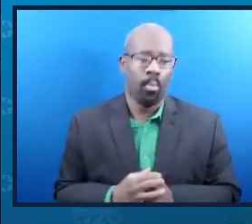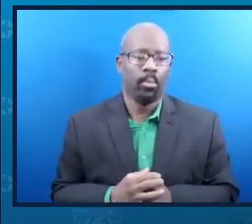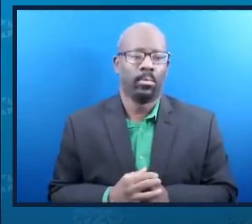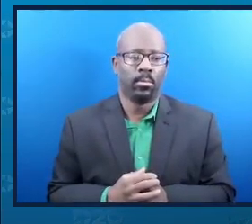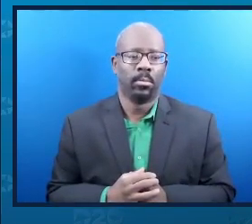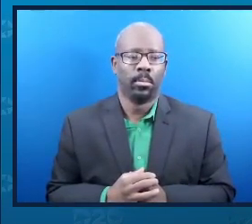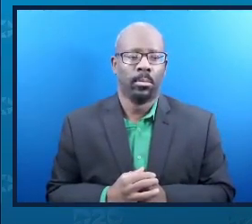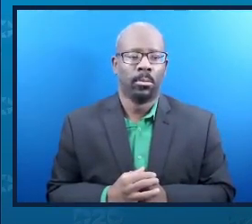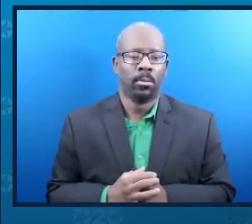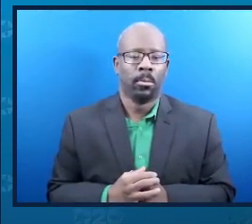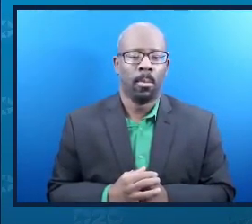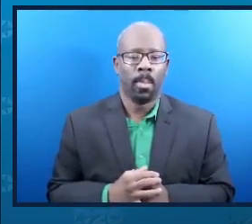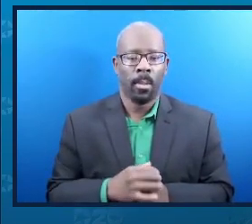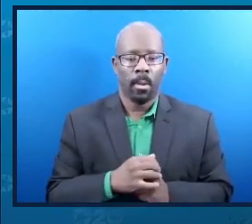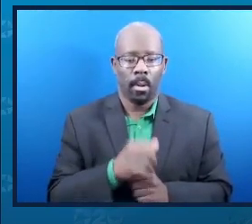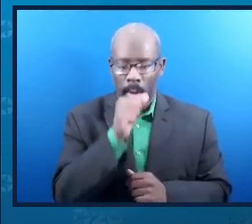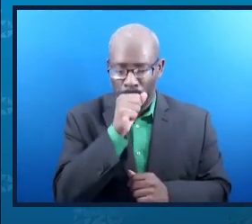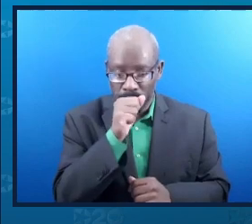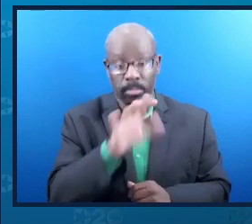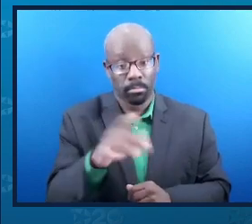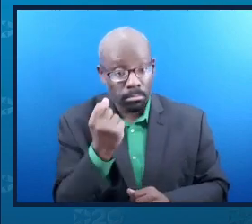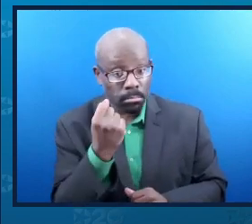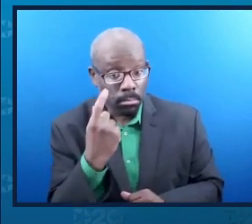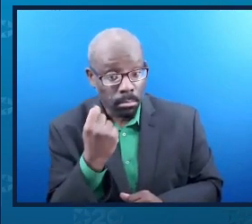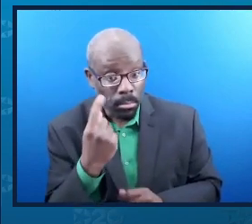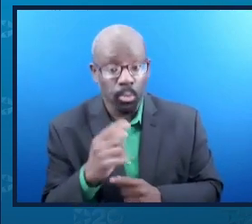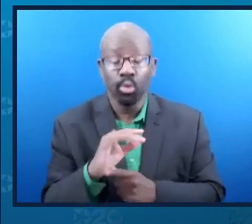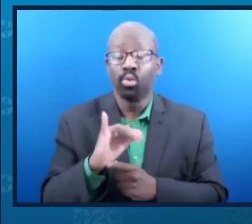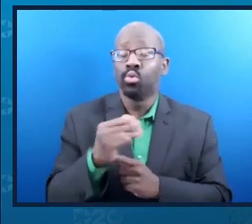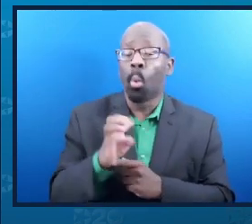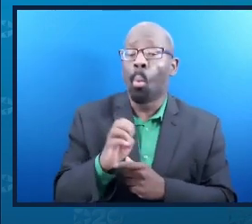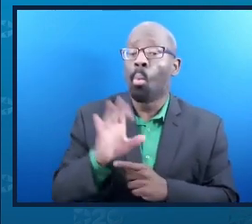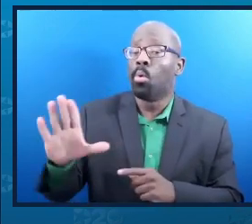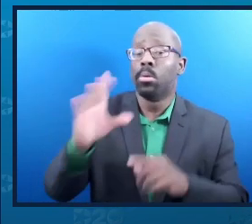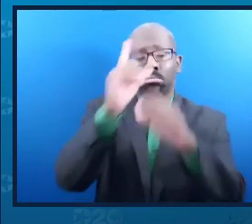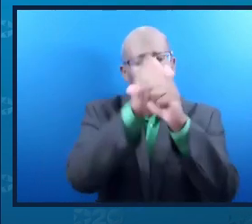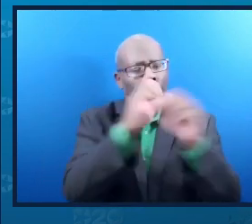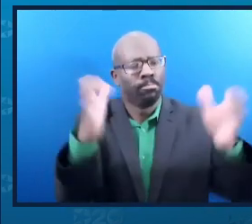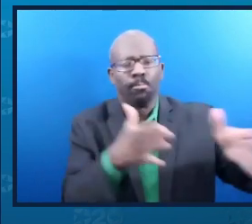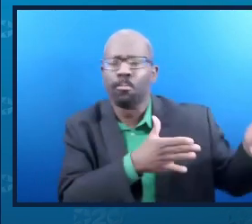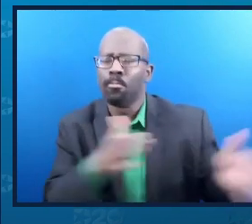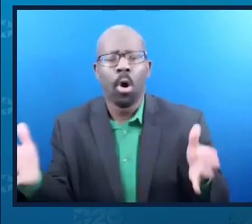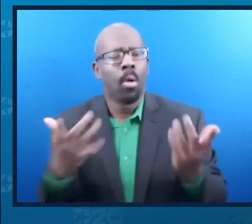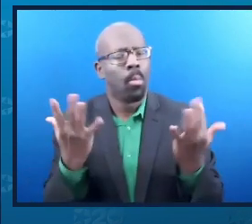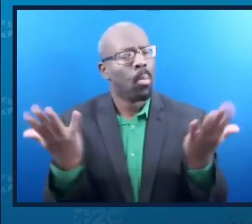THAT IS JOE'S PLAN. TO CREATE MILLIONS OF NEW